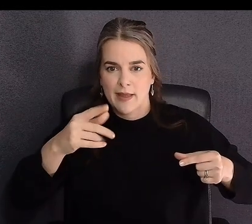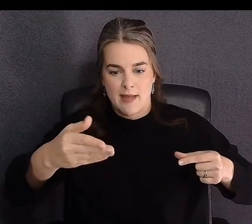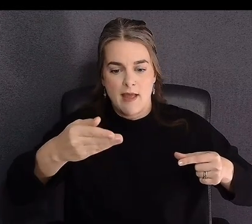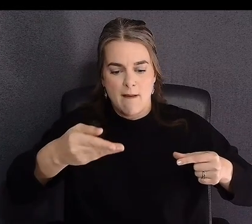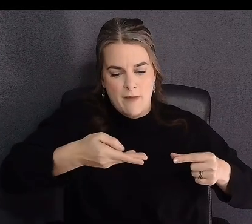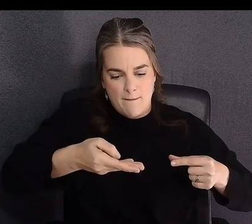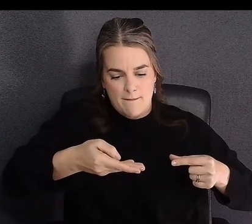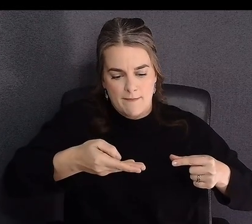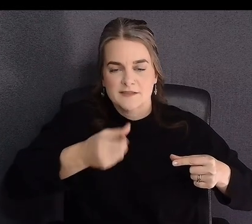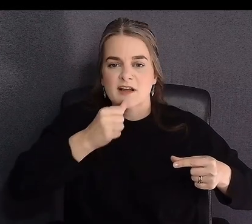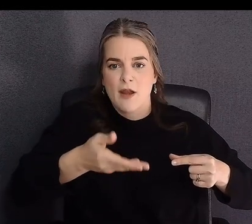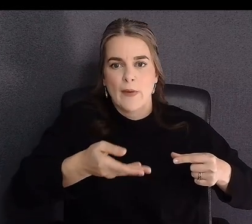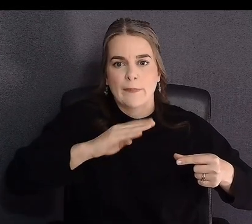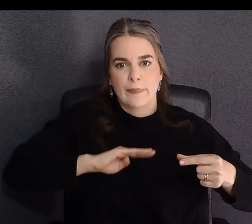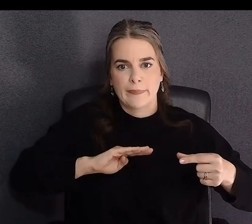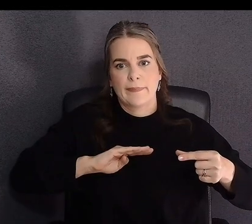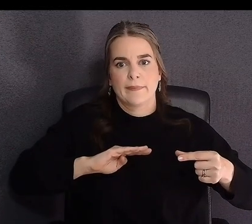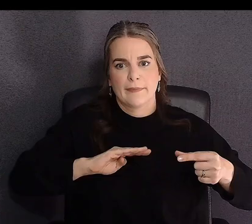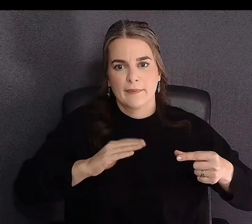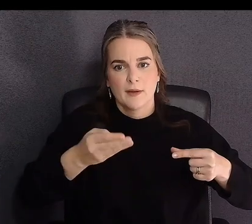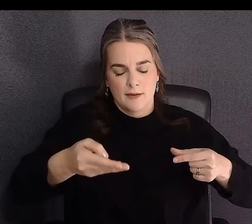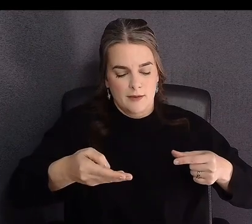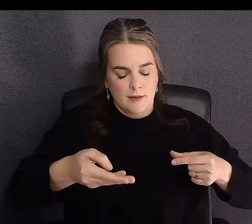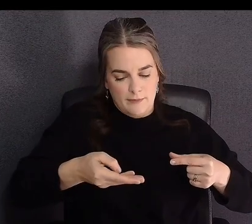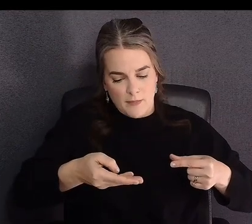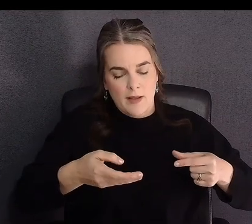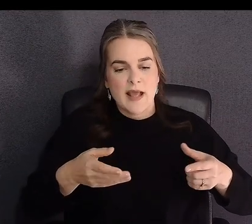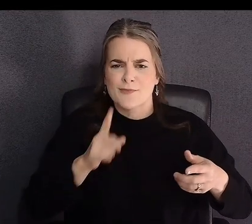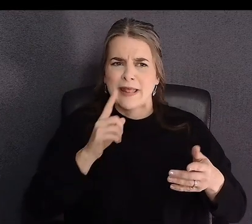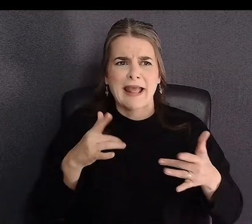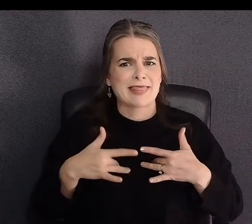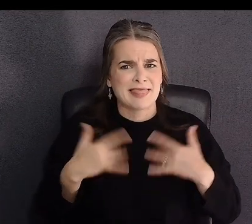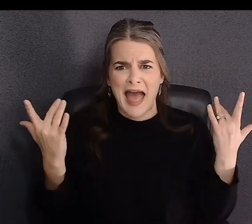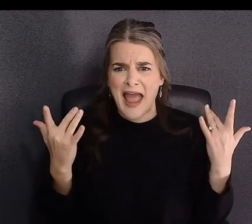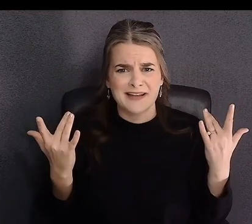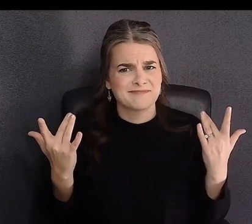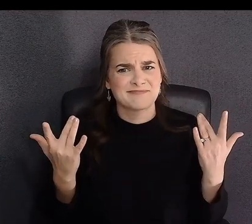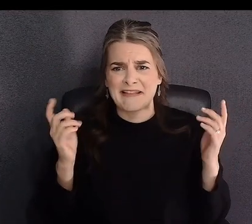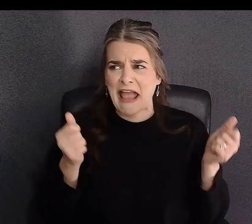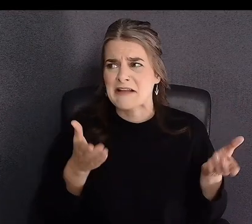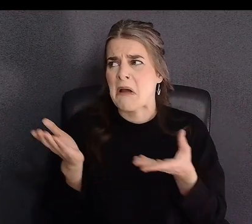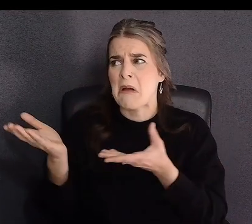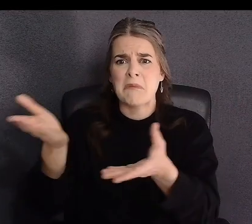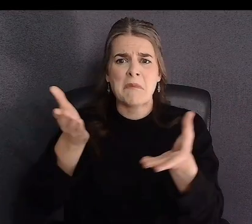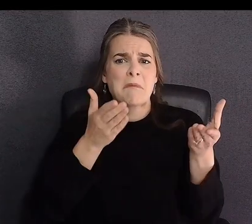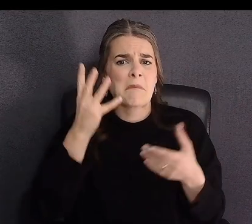It's very, very lightweight. And it has, I think, a handle so people can carry it and take it and be versatile with it